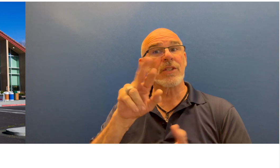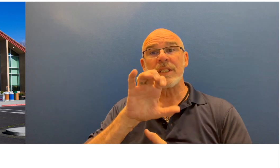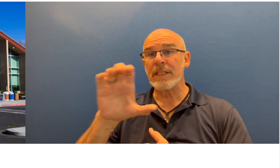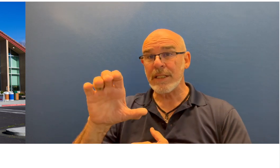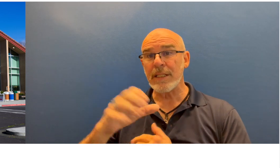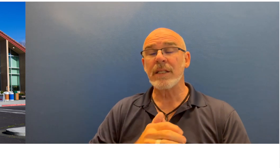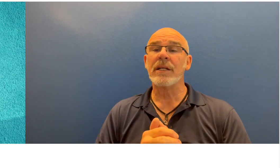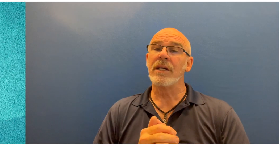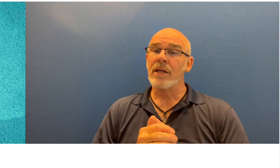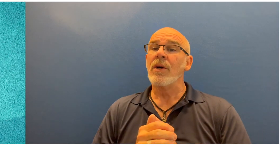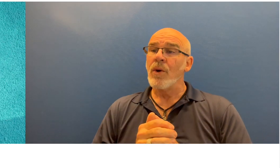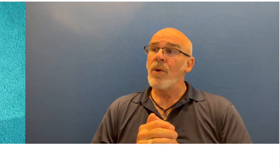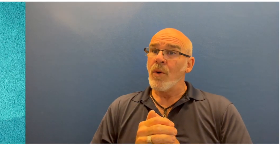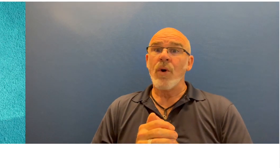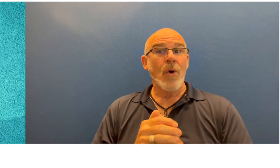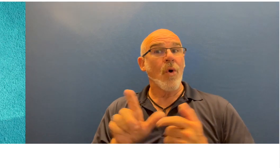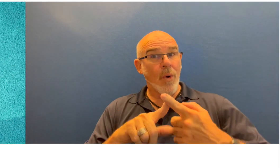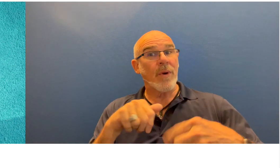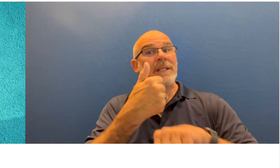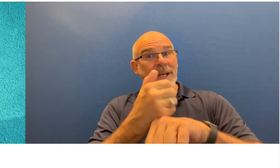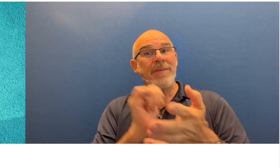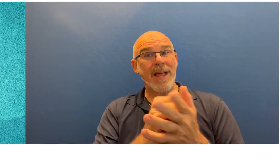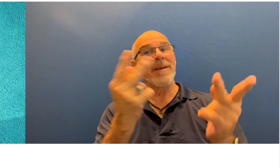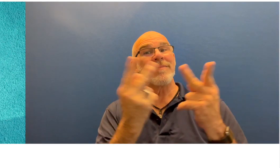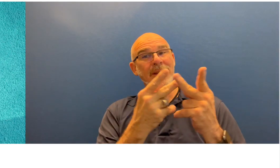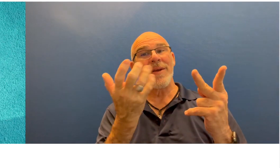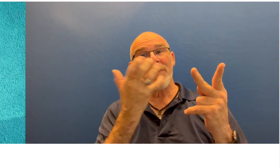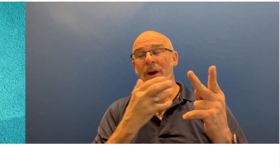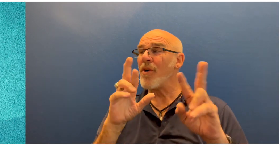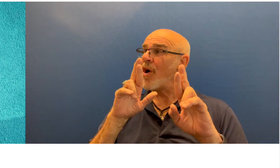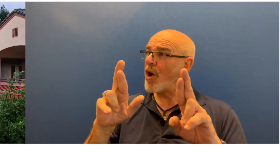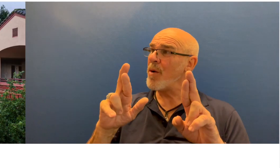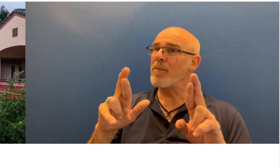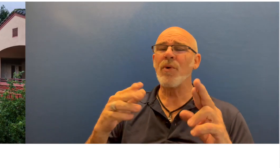And in creating that center, we were hoping to have this sort of intersectional